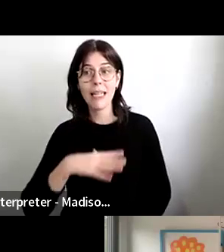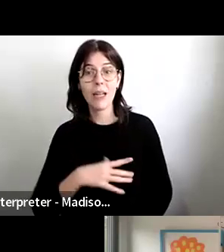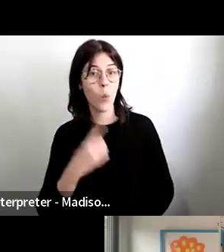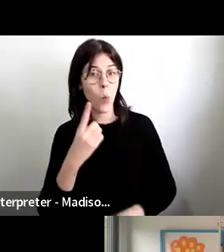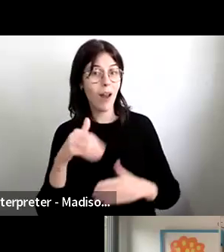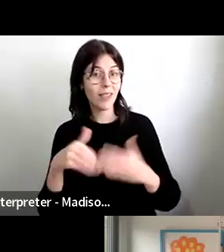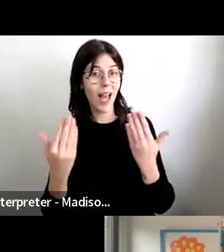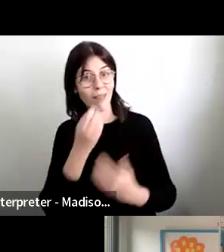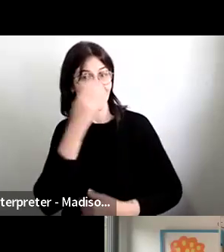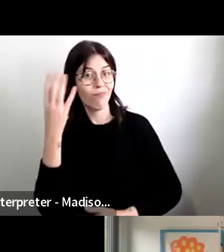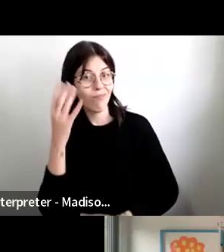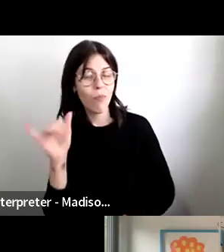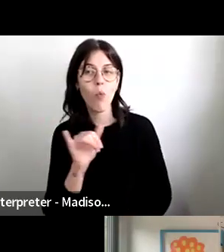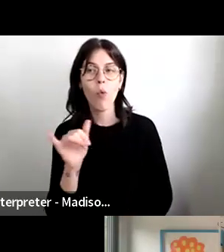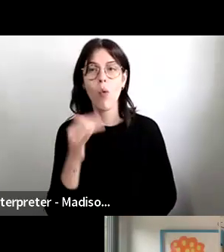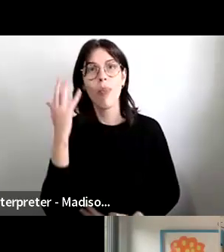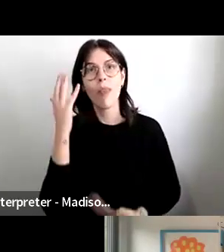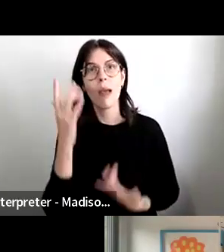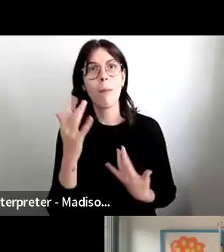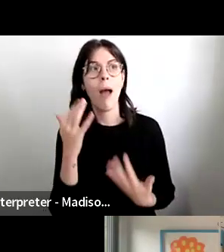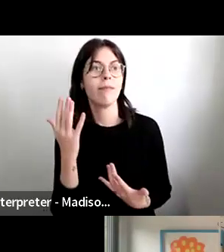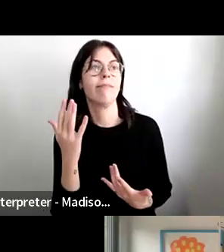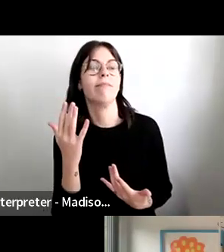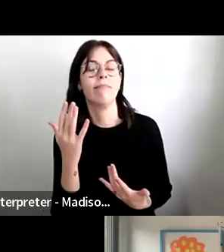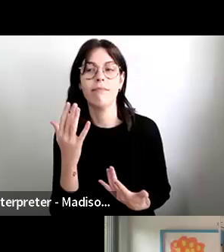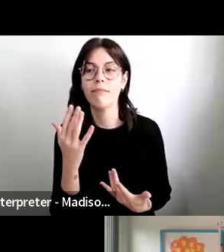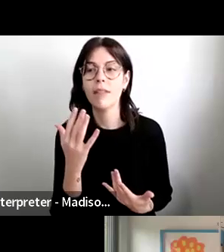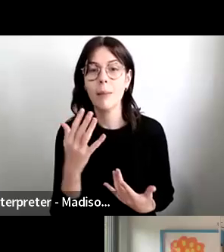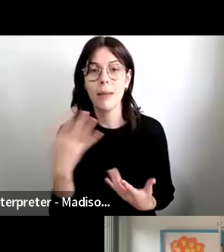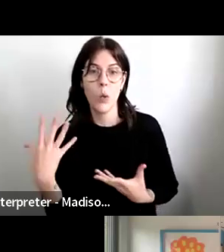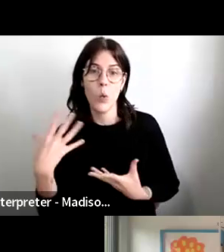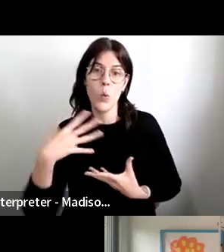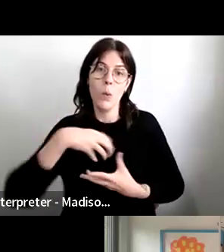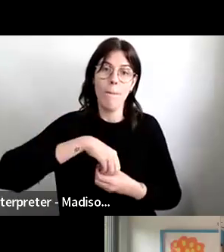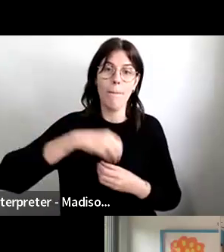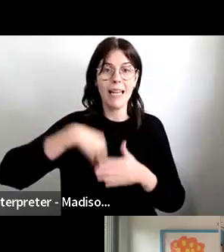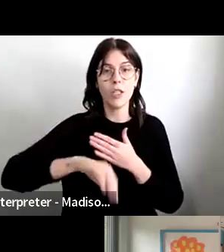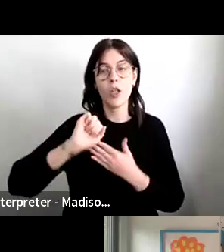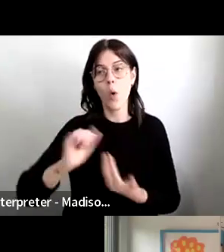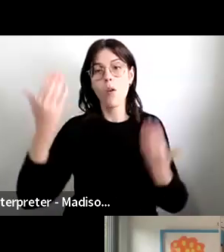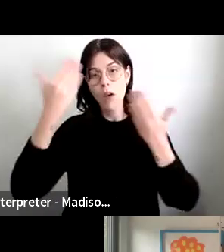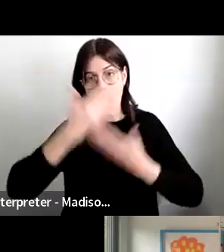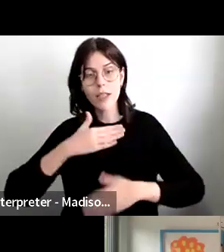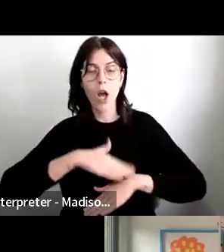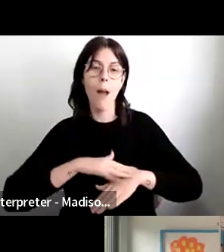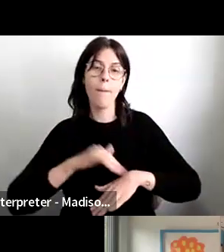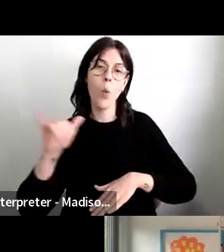or you might need to think about it being absorbed into part of your evenings or weekend but yeah,